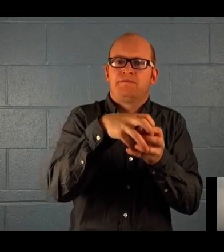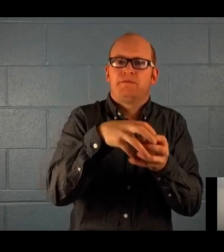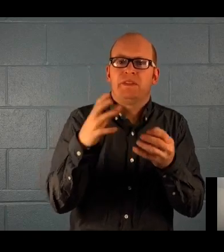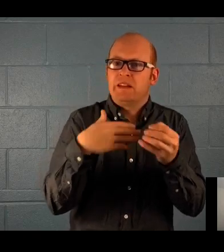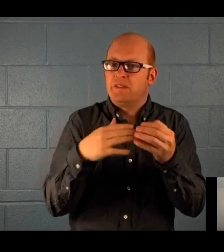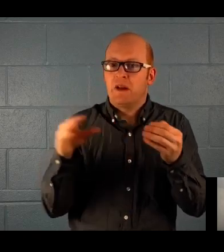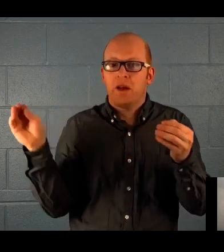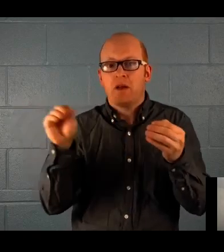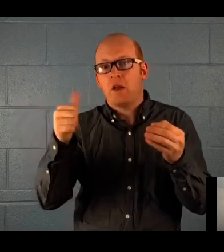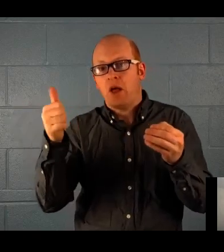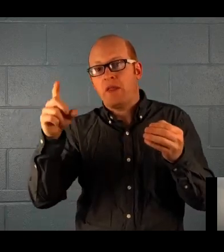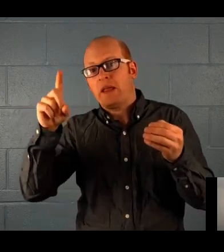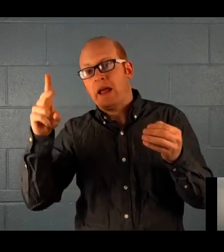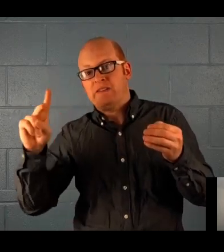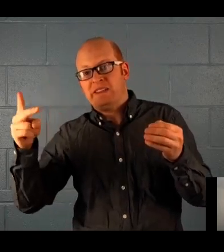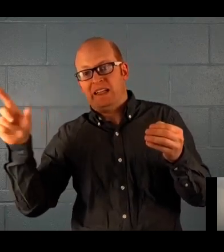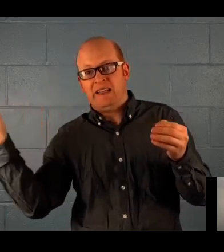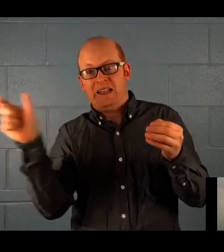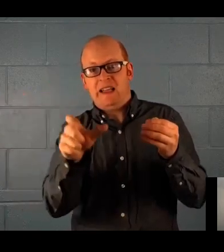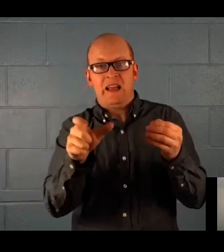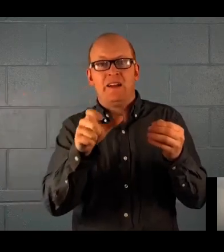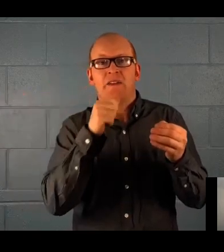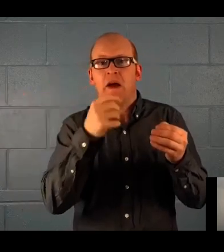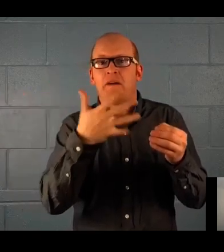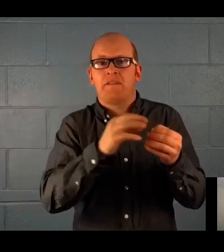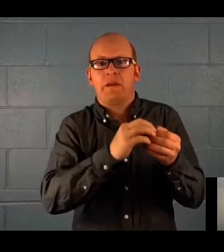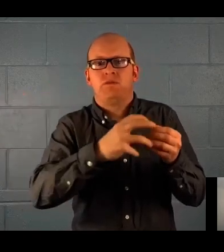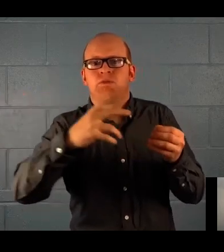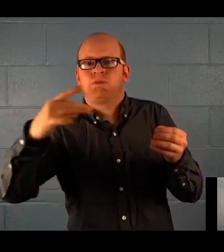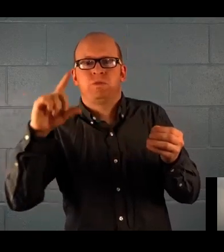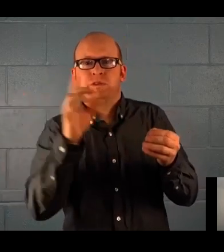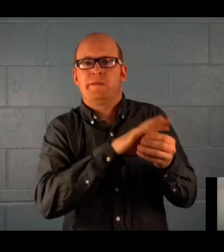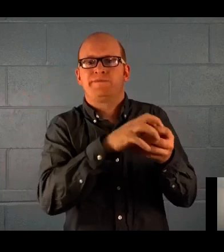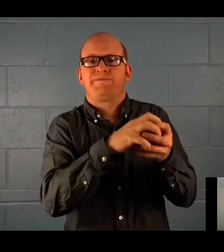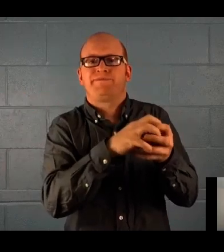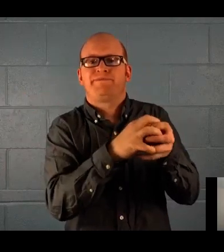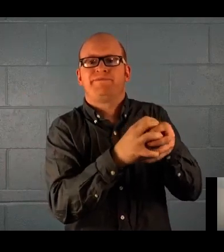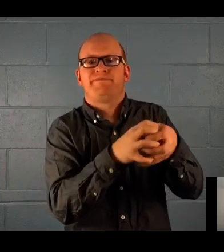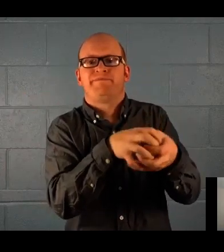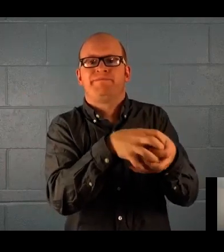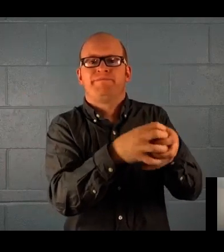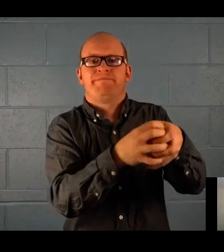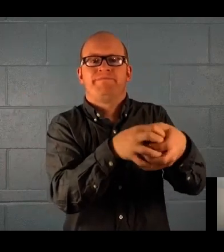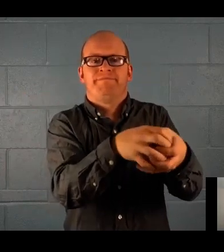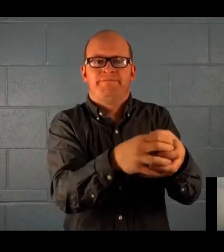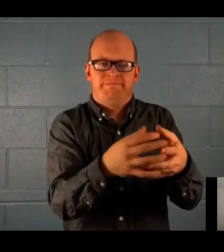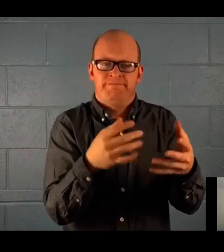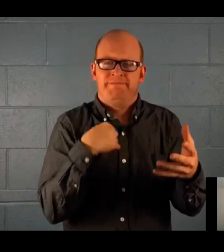vector were delivered together. And what we think is happening here, is that that front half AAV vector